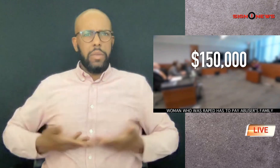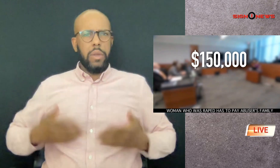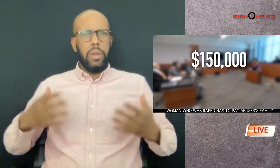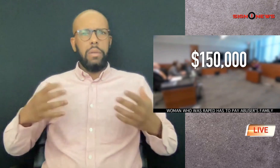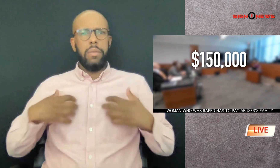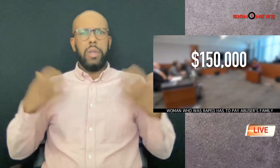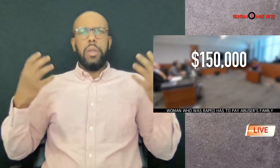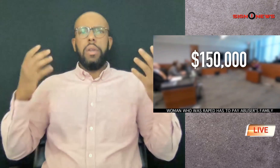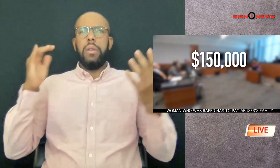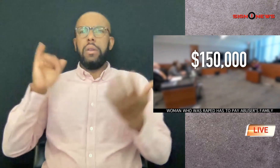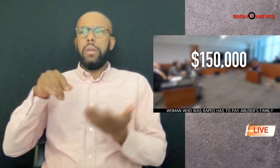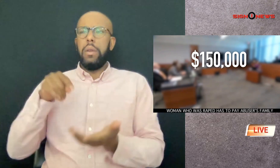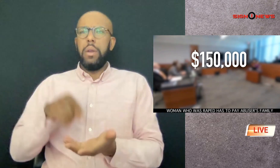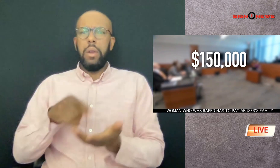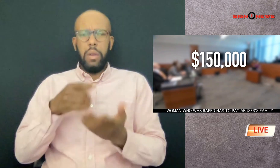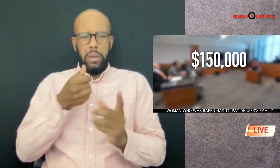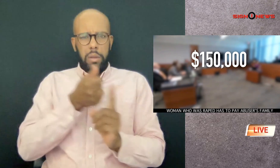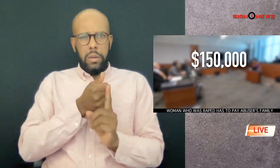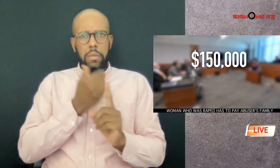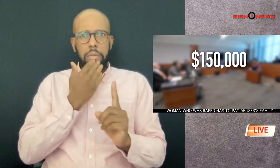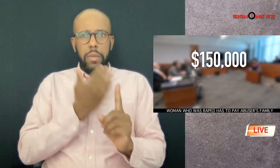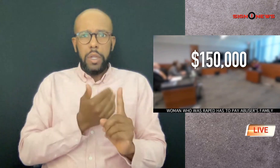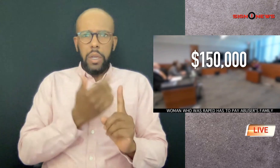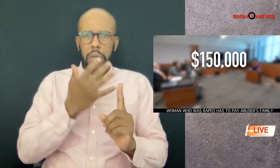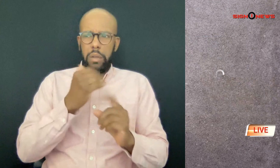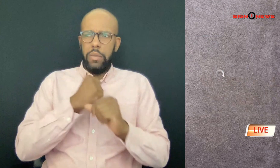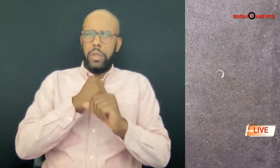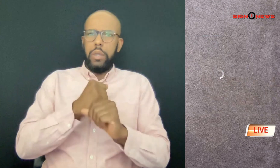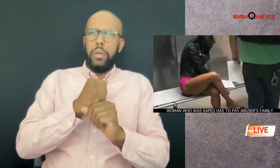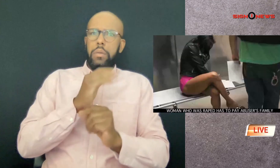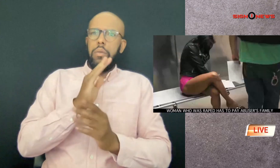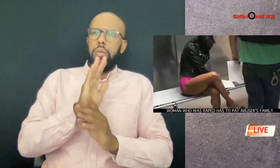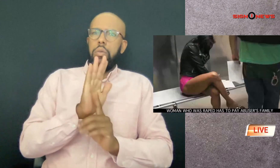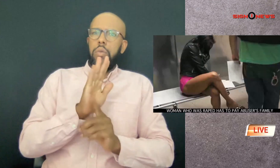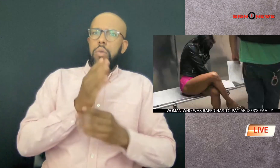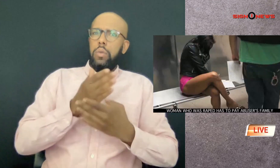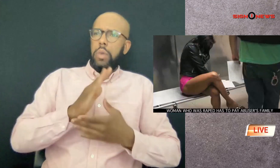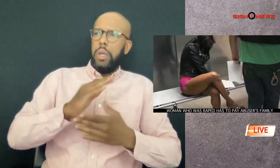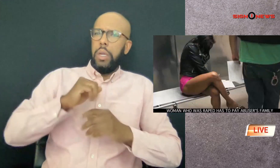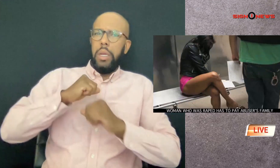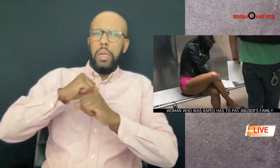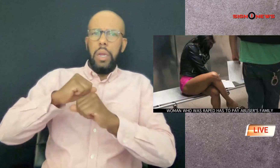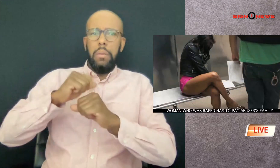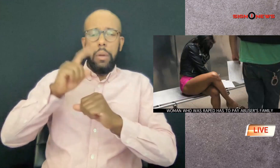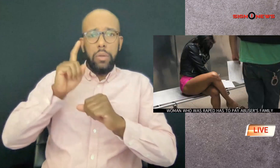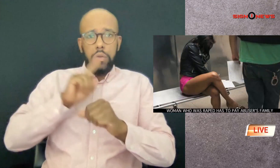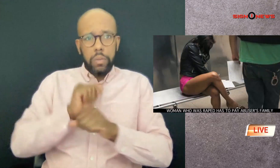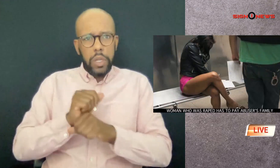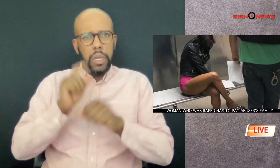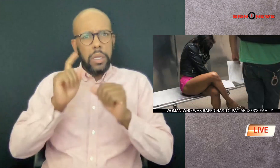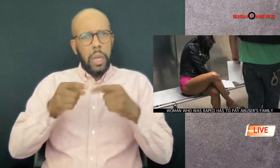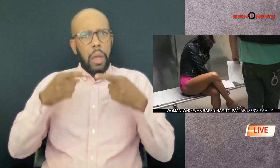rights advocates are angry saying there have been several instances across the country where